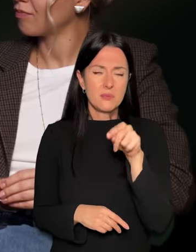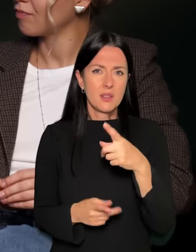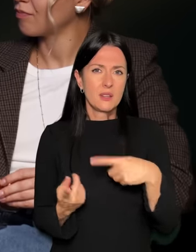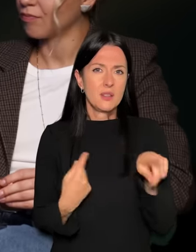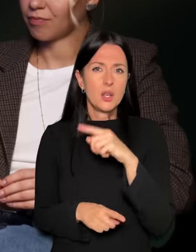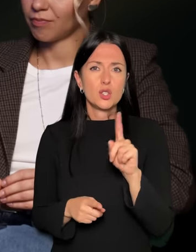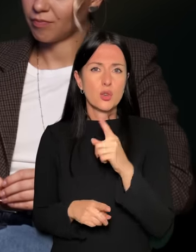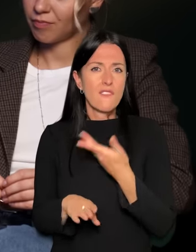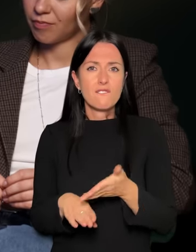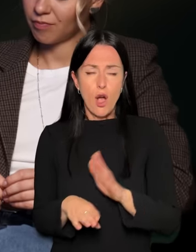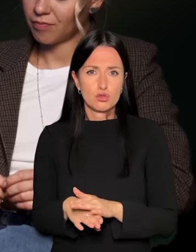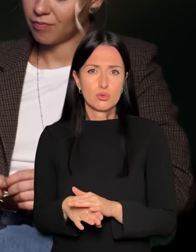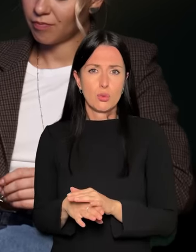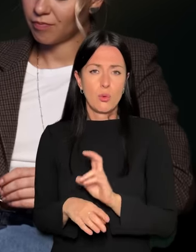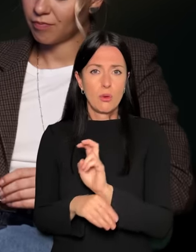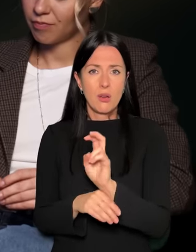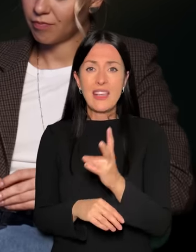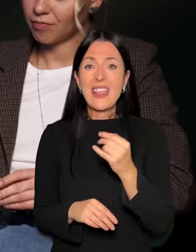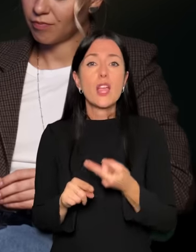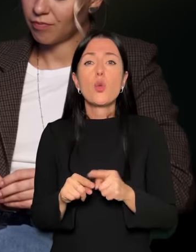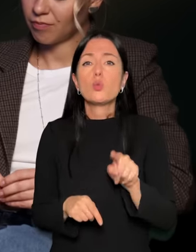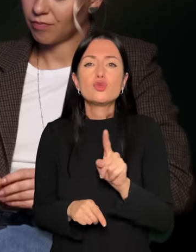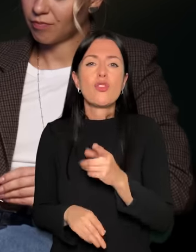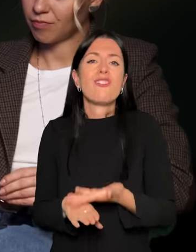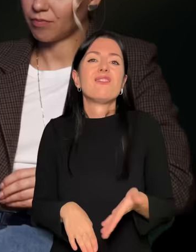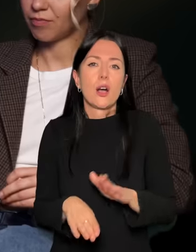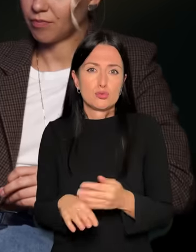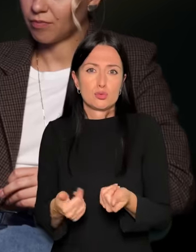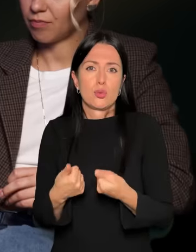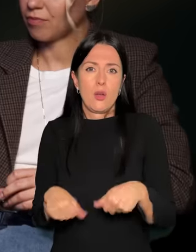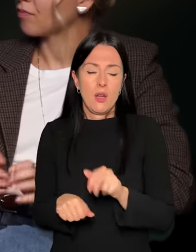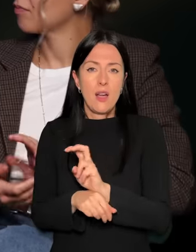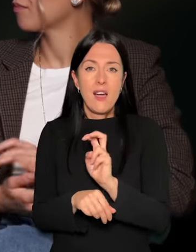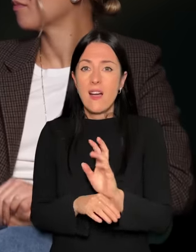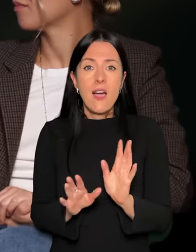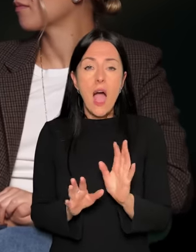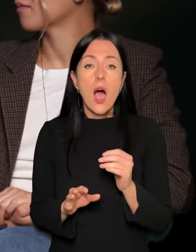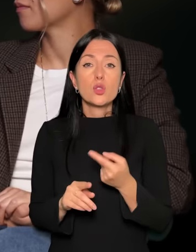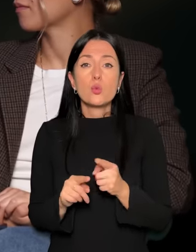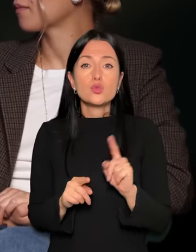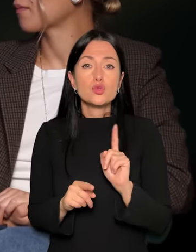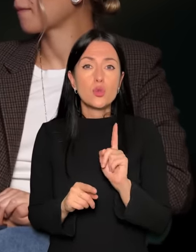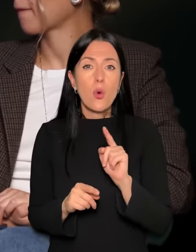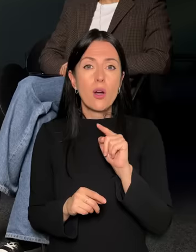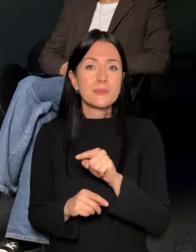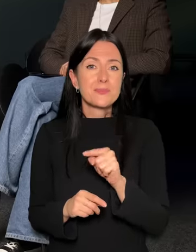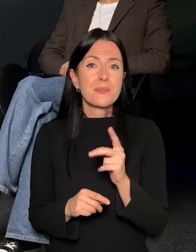as far as it's known in general, it's difficult to pass not because it's difficult, but because it's